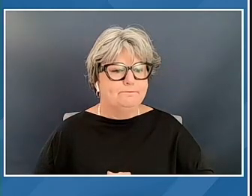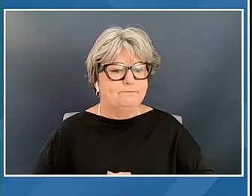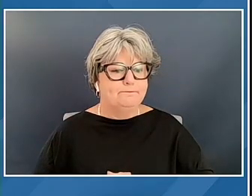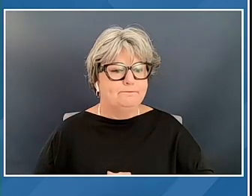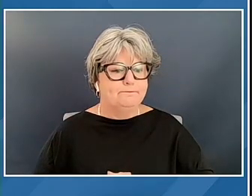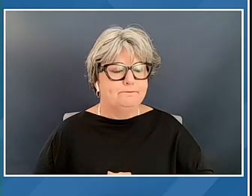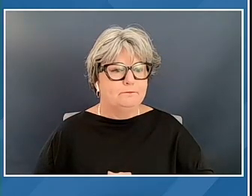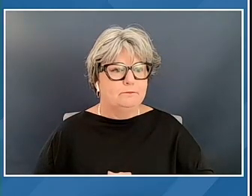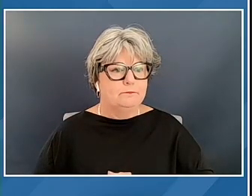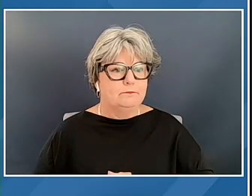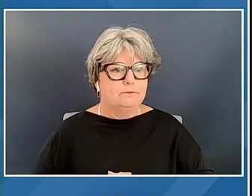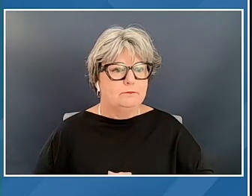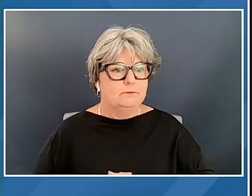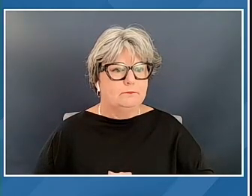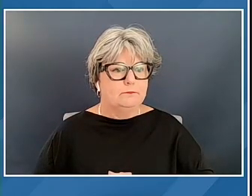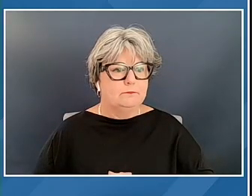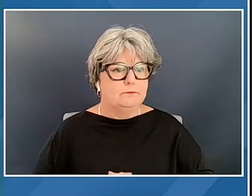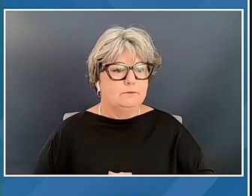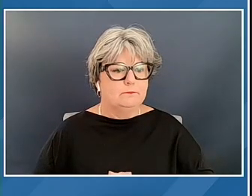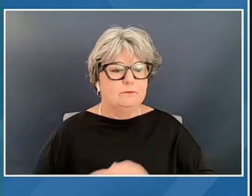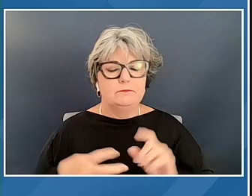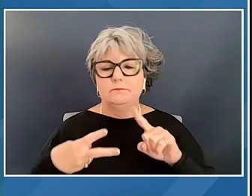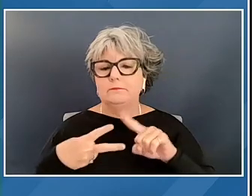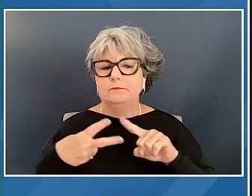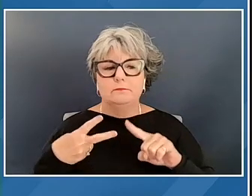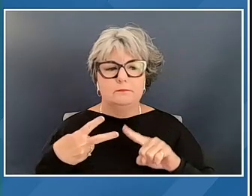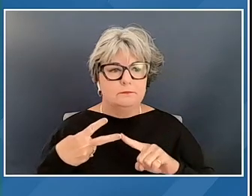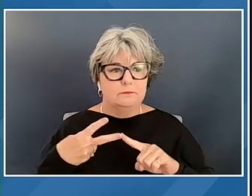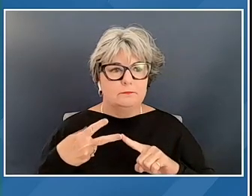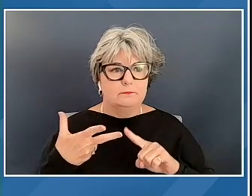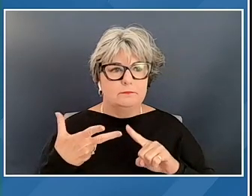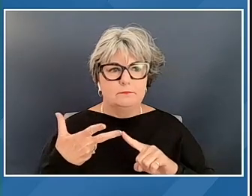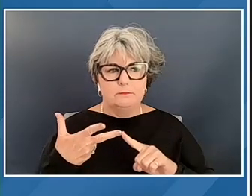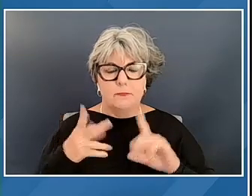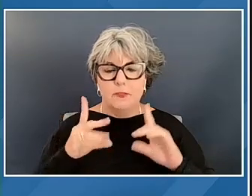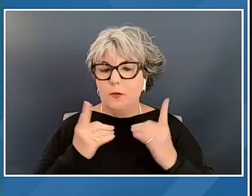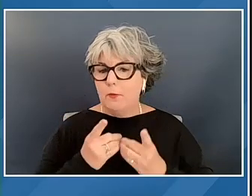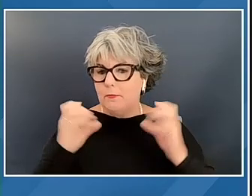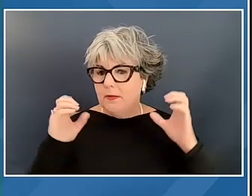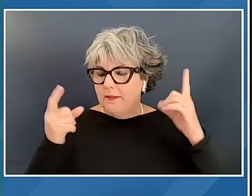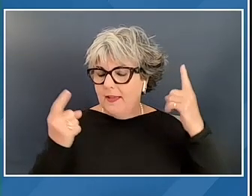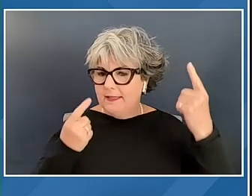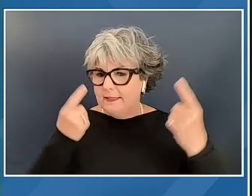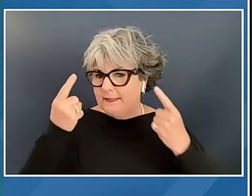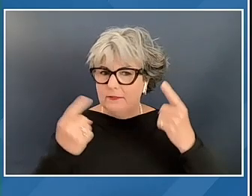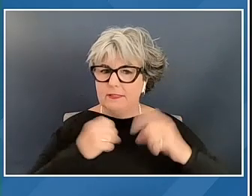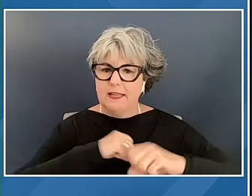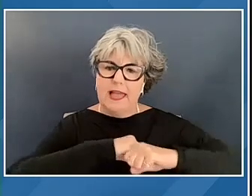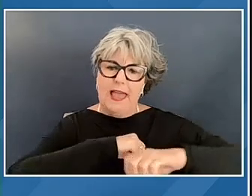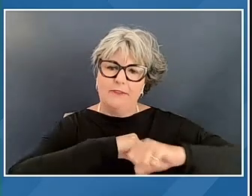That was kind of two-fold. Would the Department consider an advertising budget within some of these